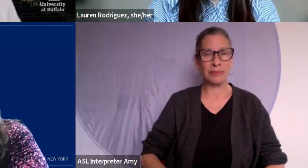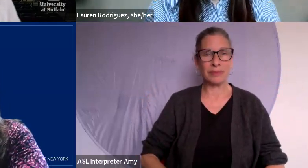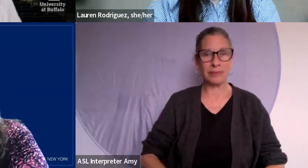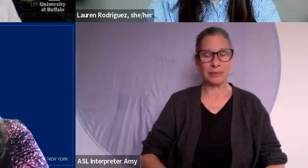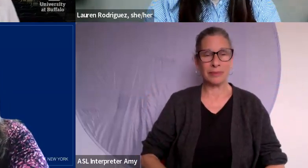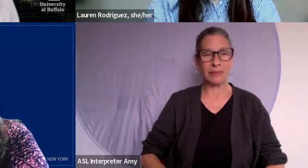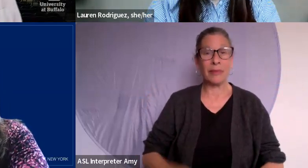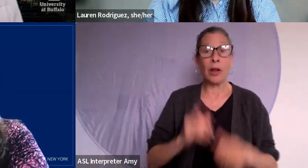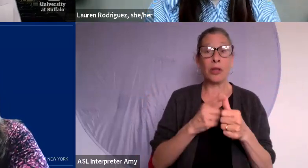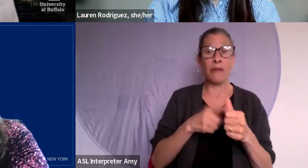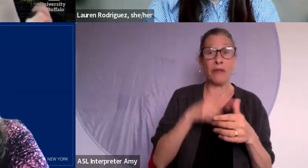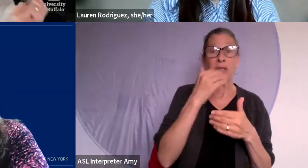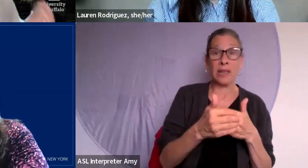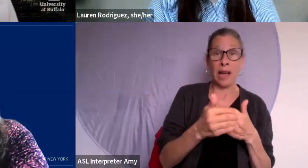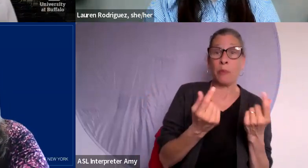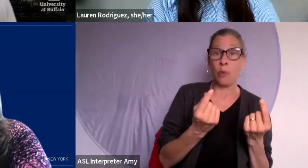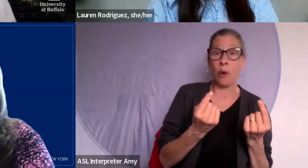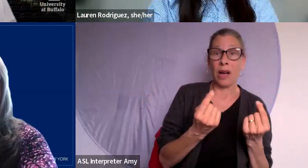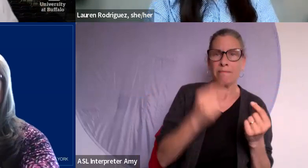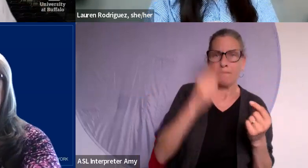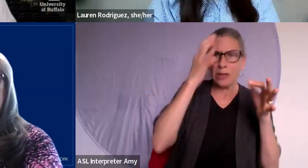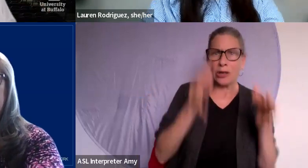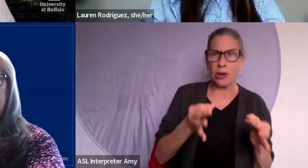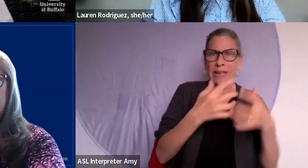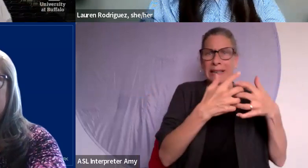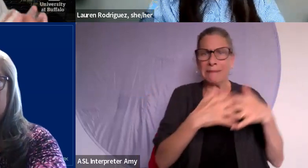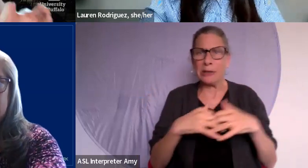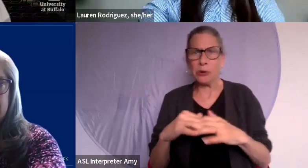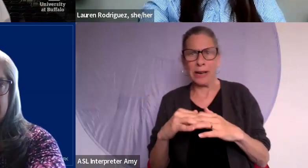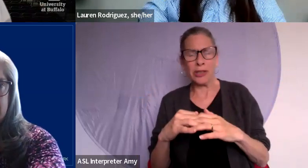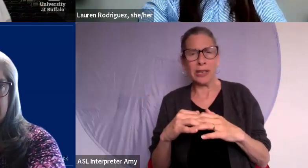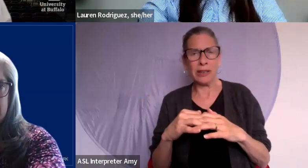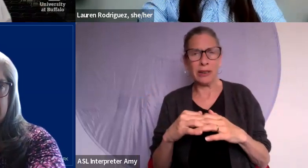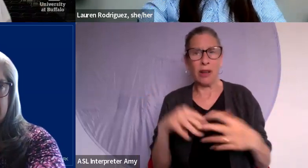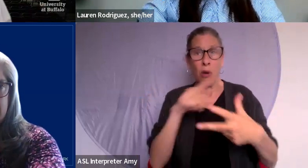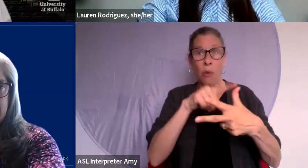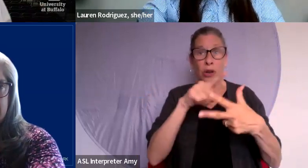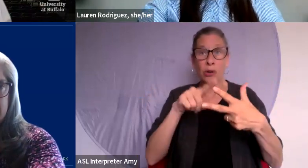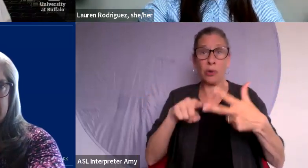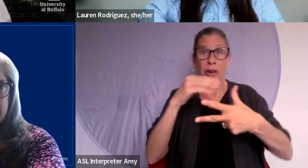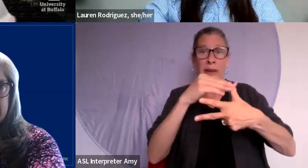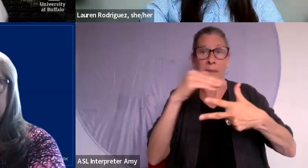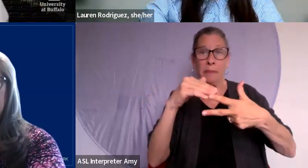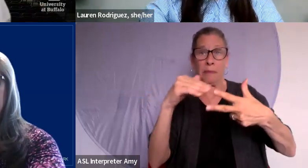So the first step, as I mentioned was determining integration. And we have three levels of integration into